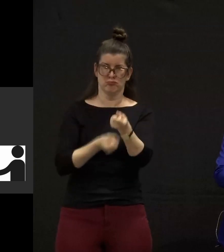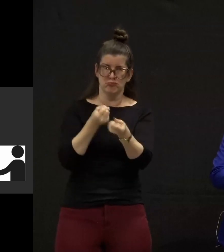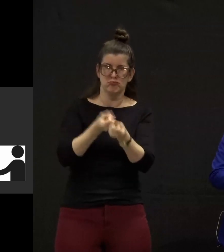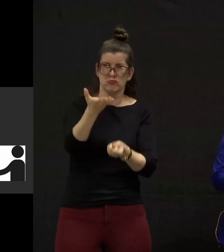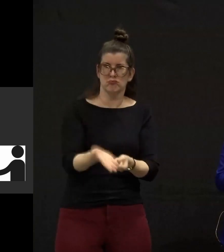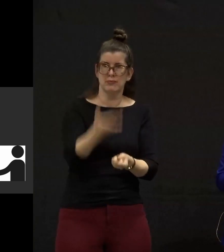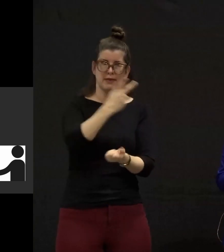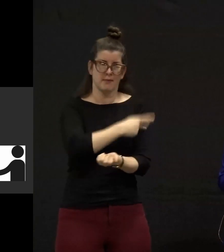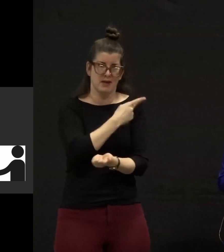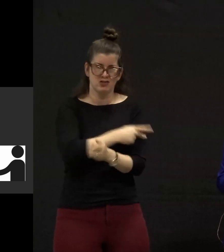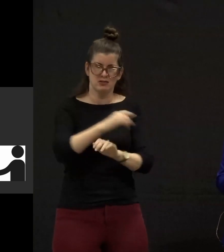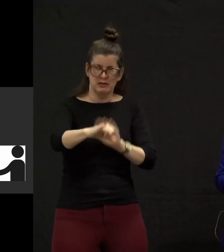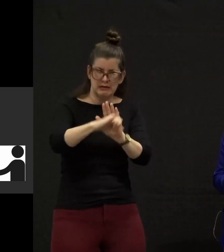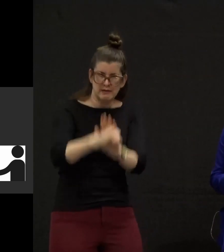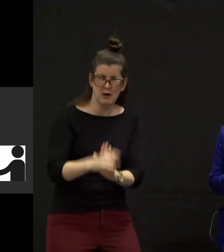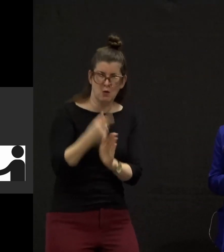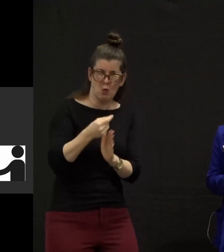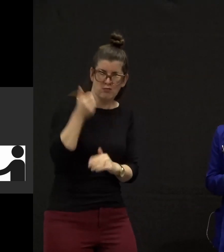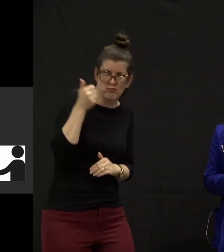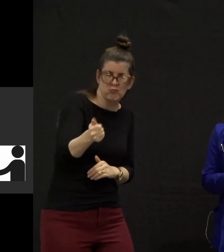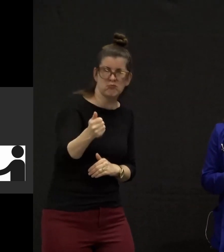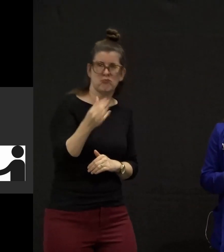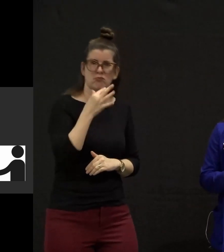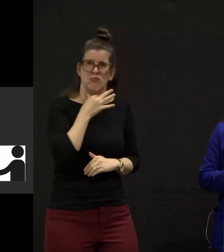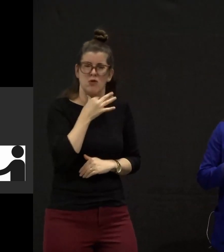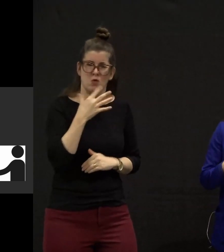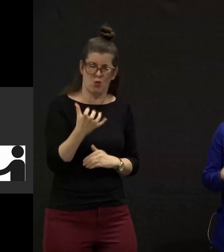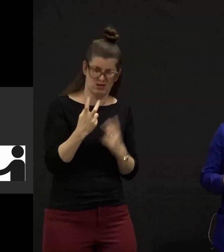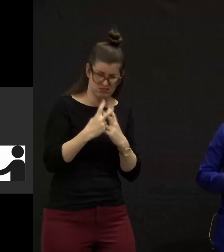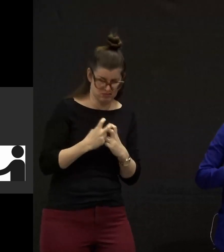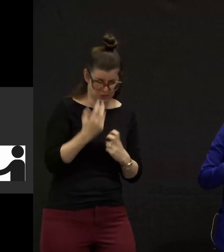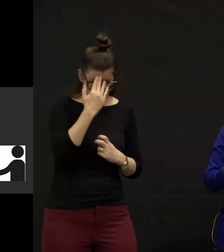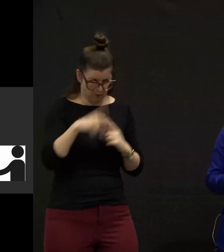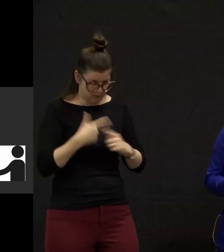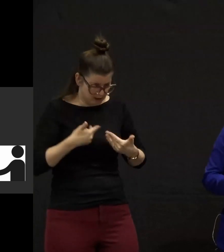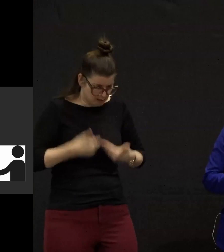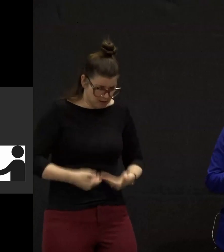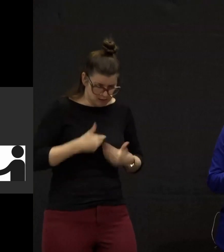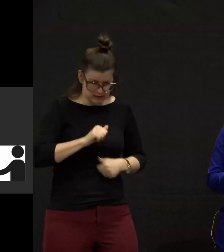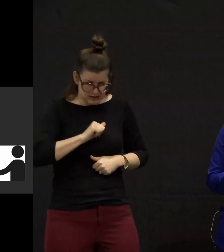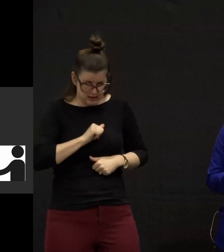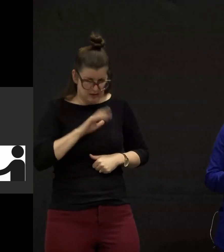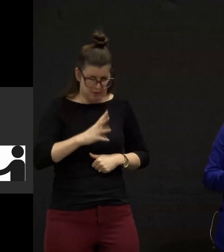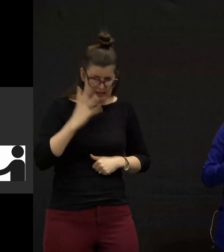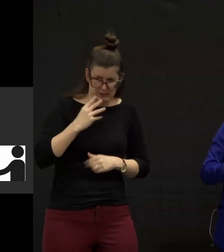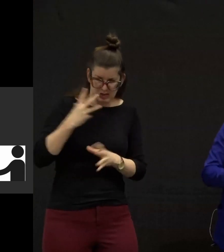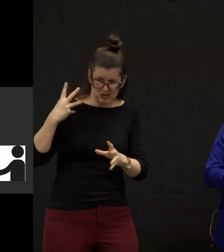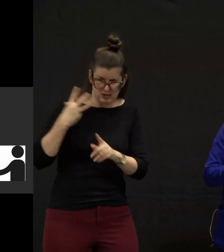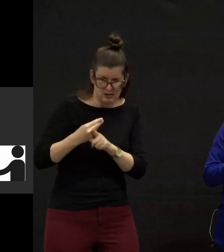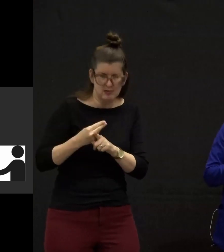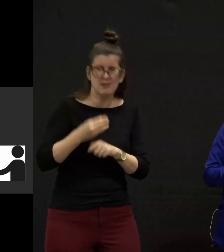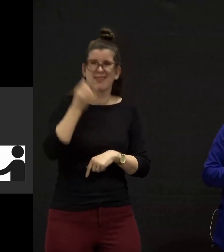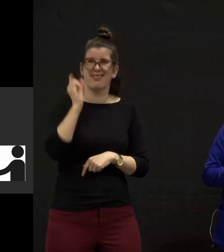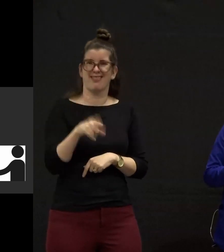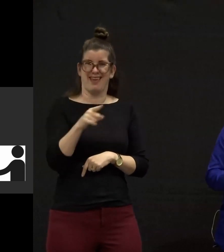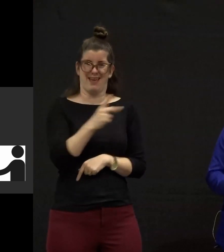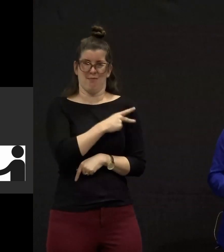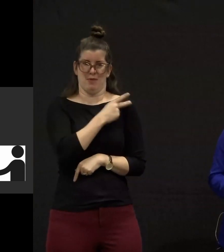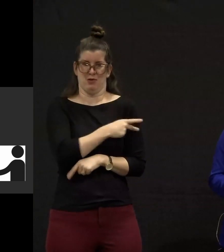identifying what it is that they want to know about themselves or their experience. And that patient can guide